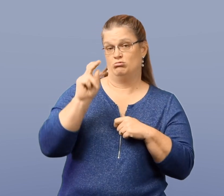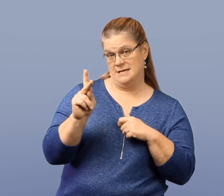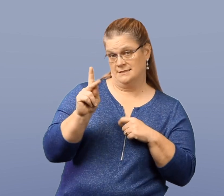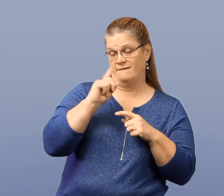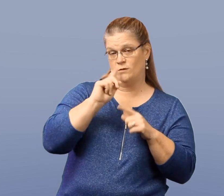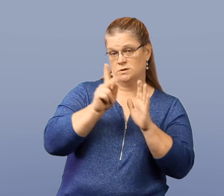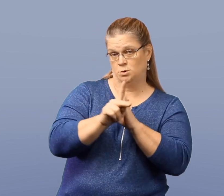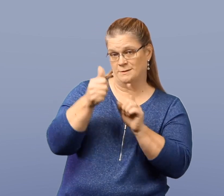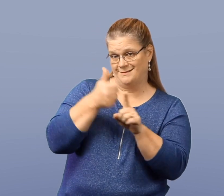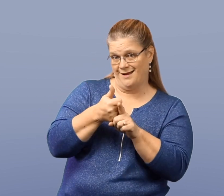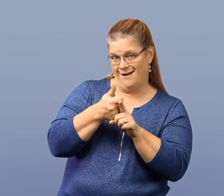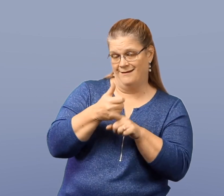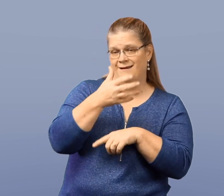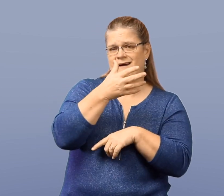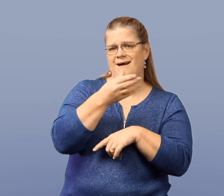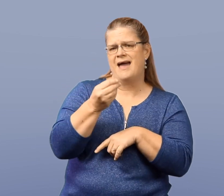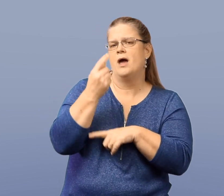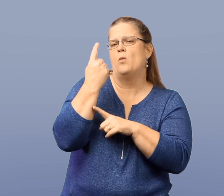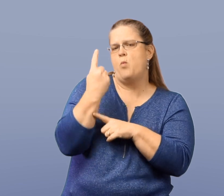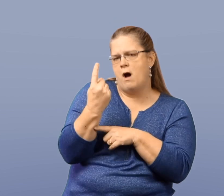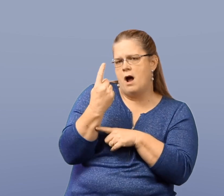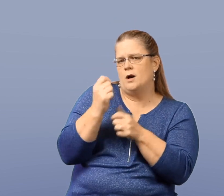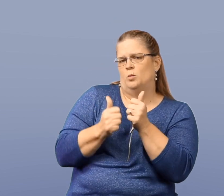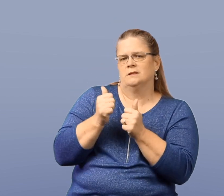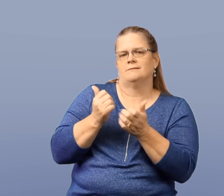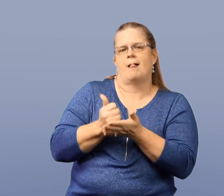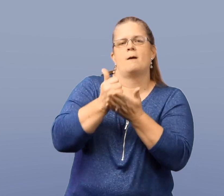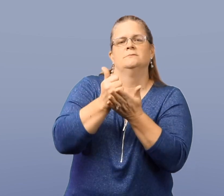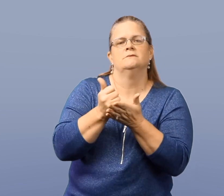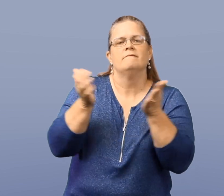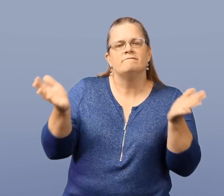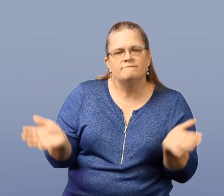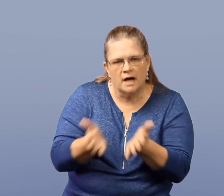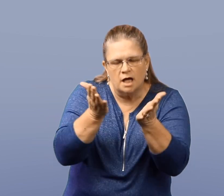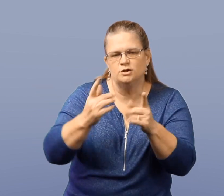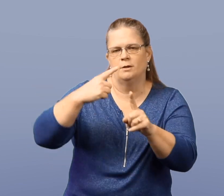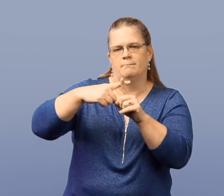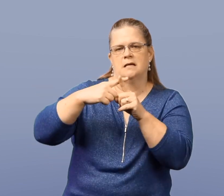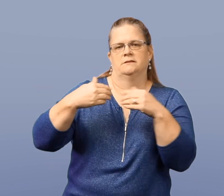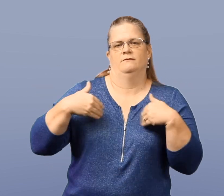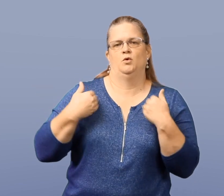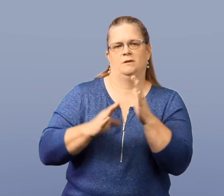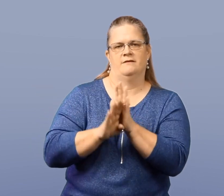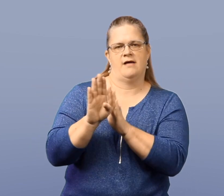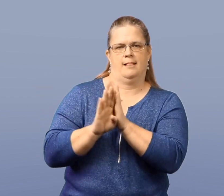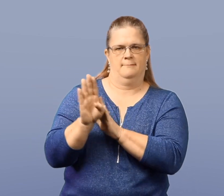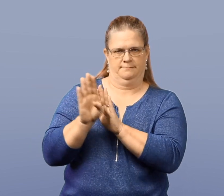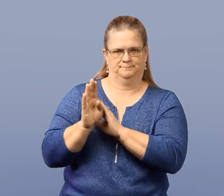for suicide, and one which helps to foster positive youth development.